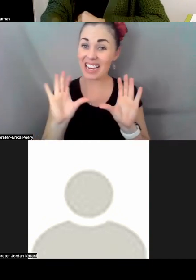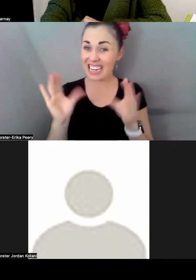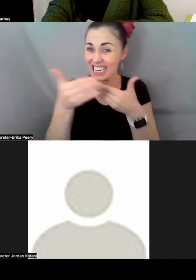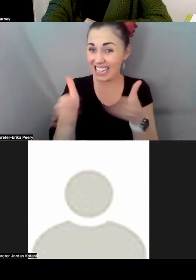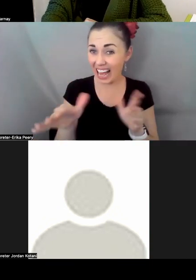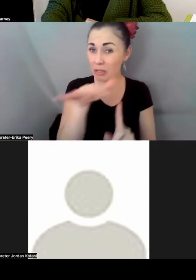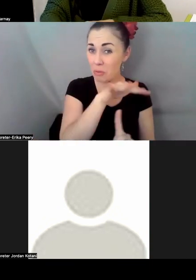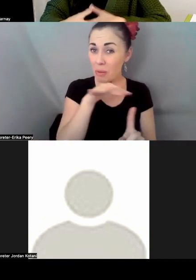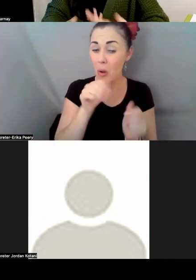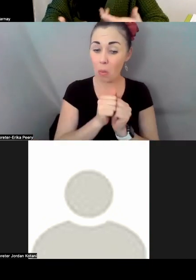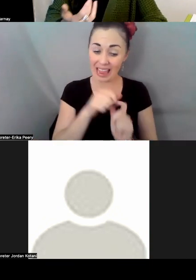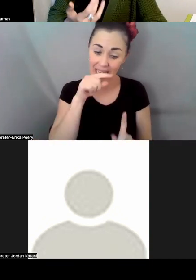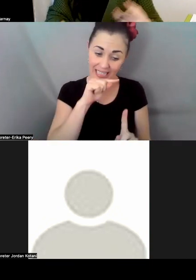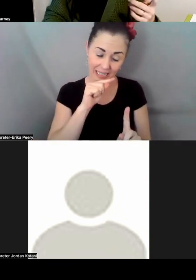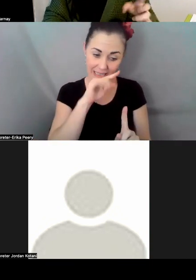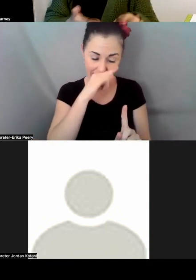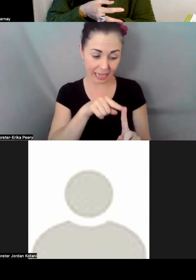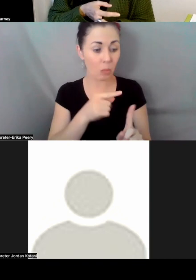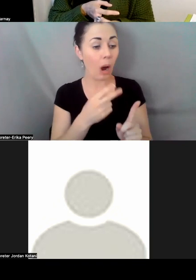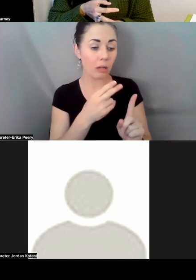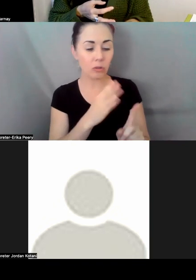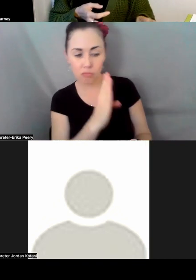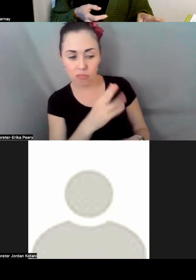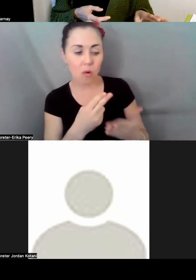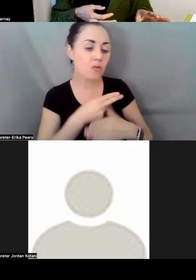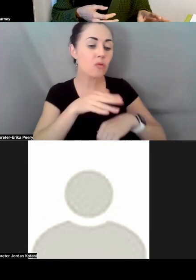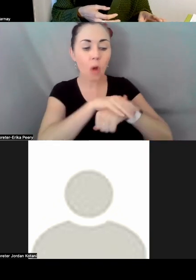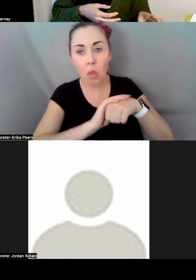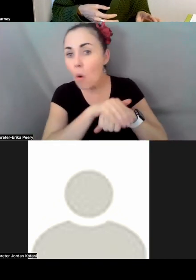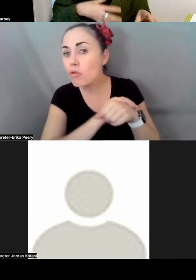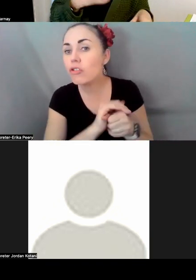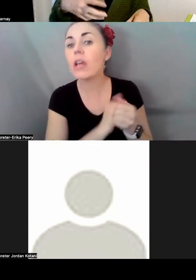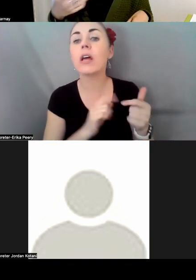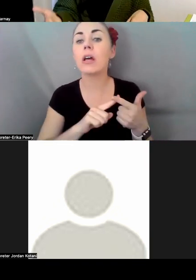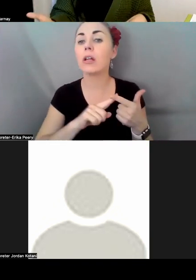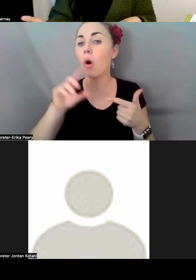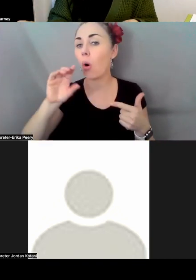working with a child and you want to use lotion or essential oils, make sure we check in with the